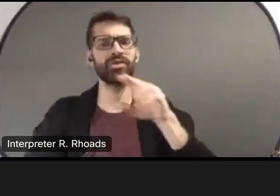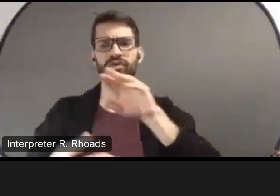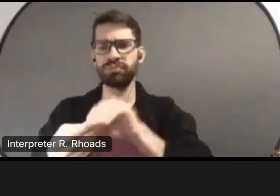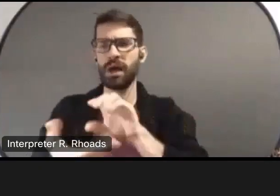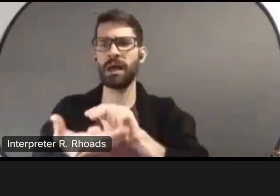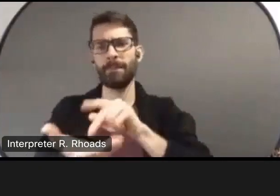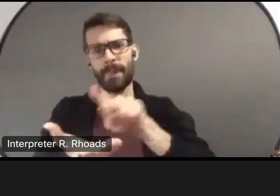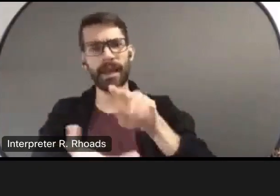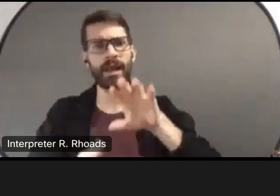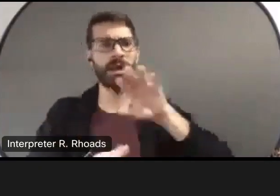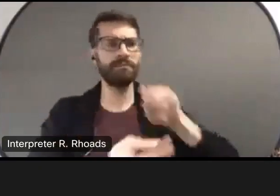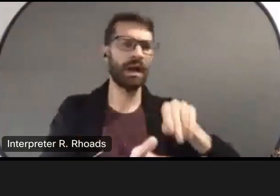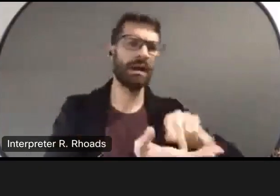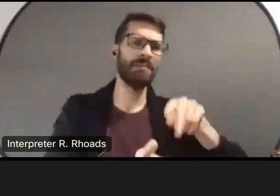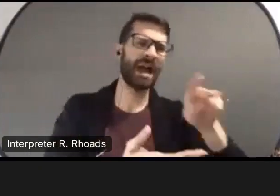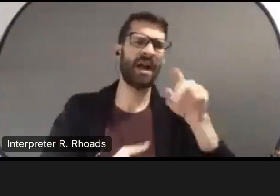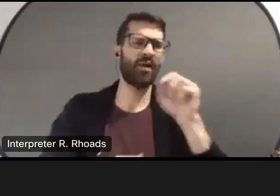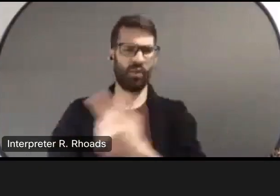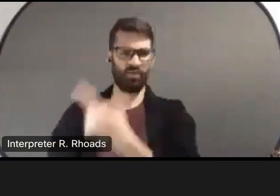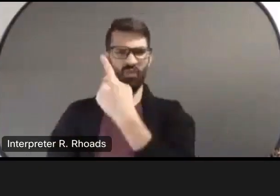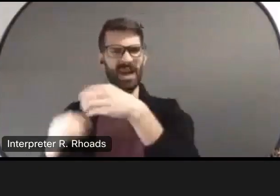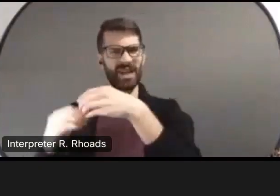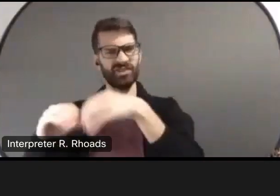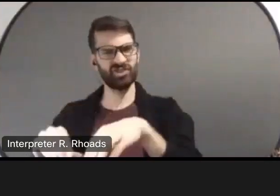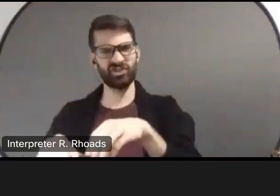documentation? (Dickerson) Okay, I think if I understand your question.